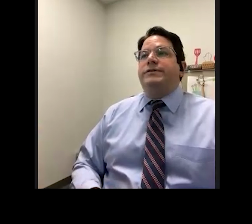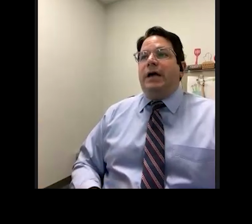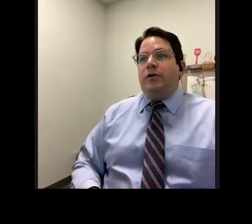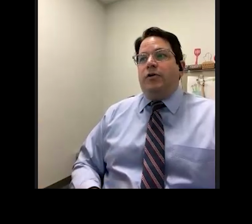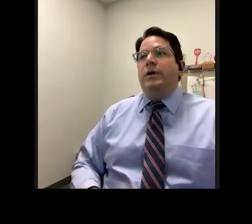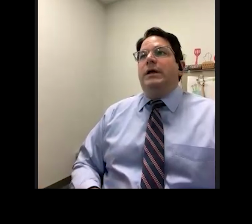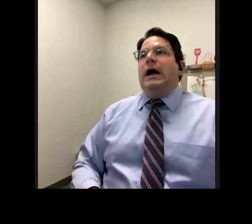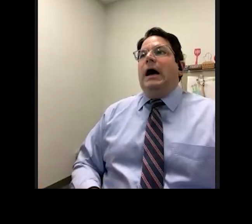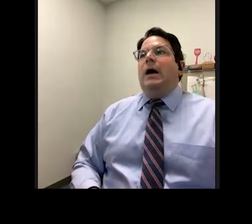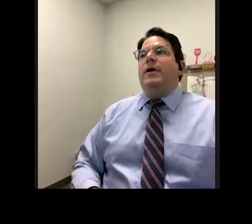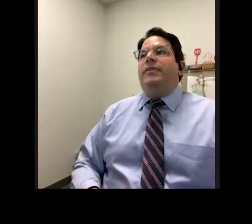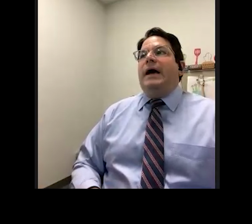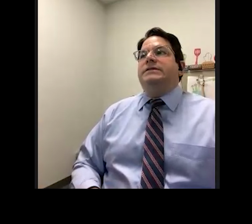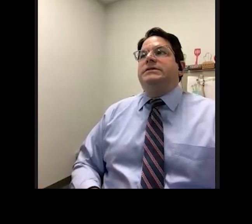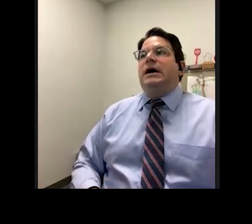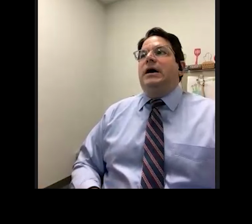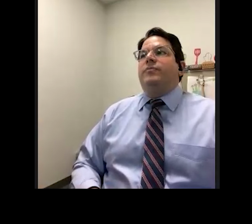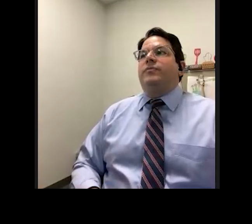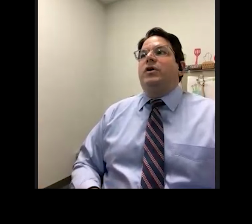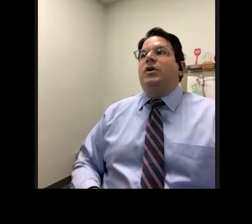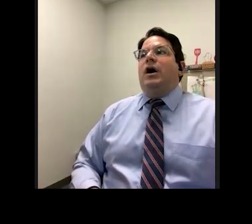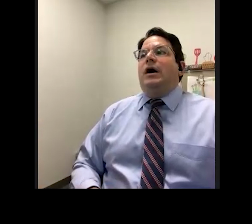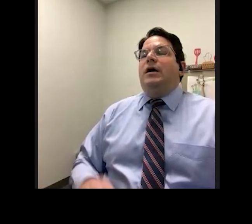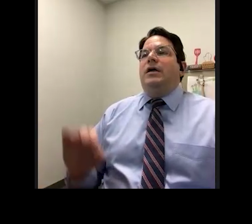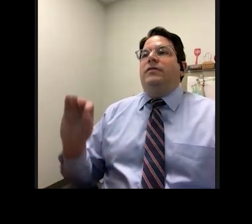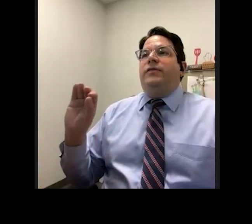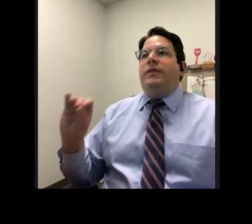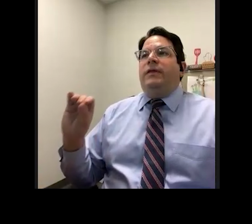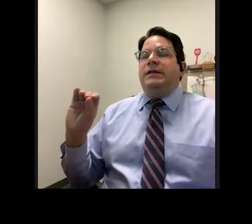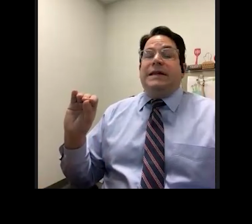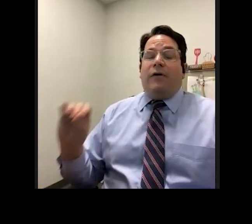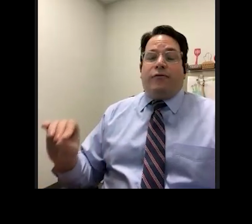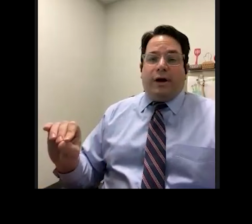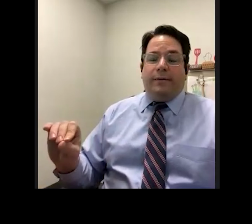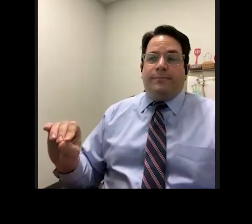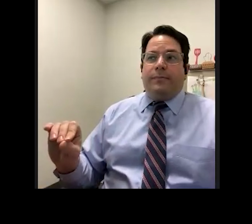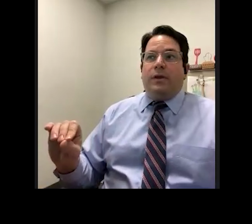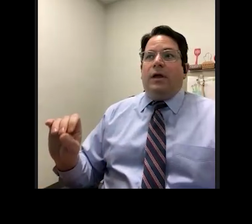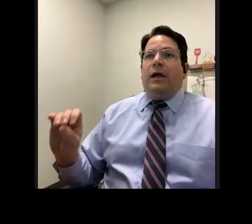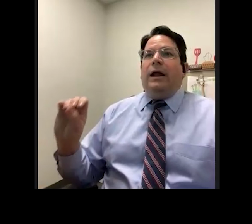And I will tell you that it's now free.